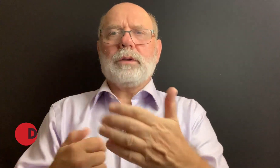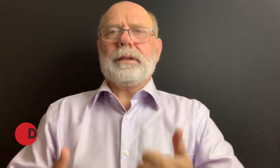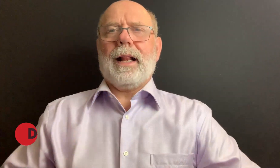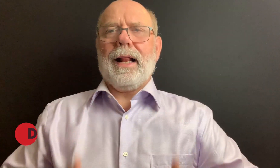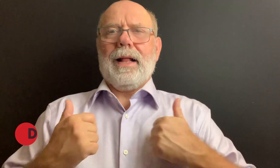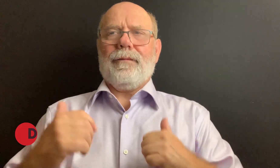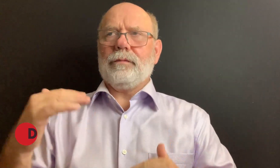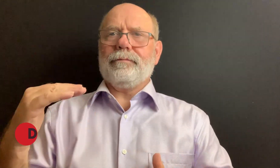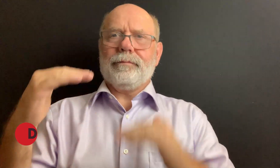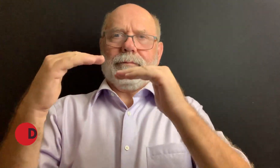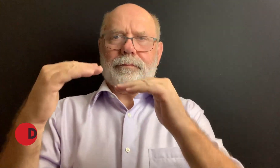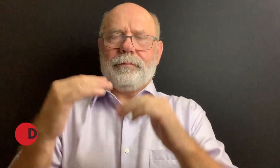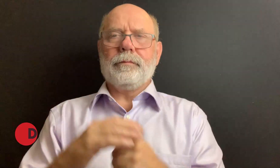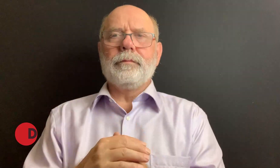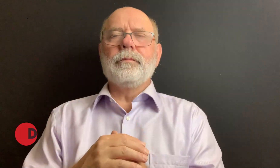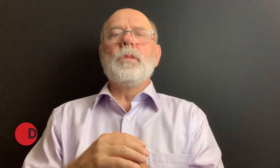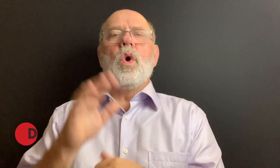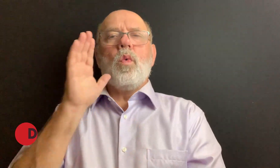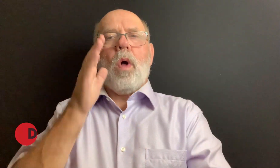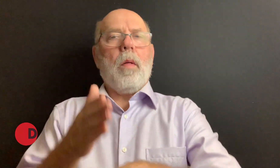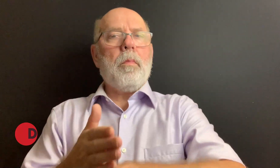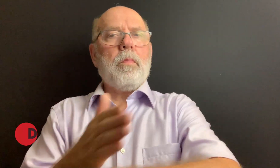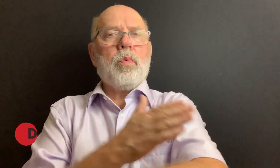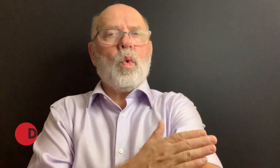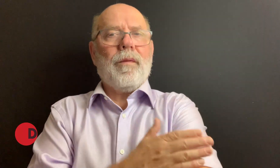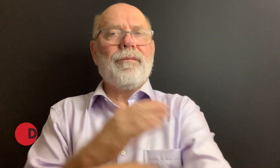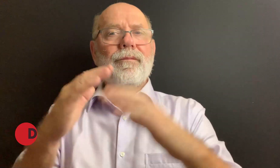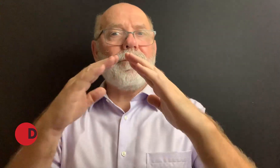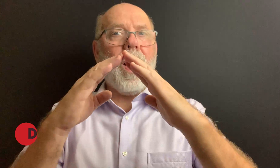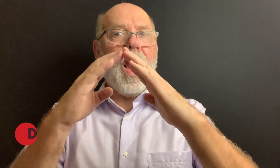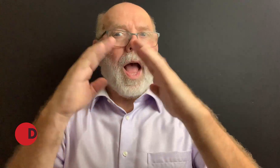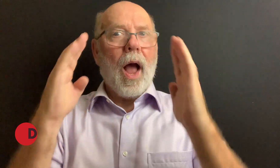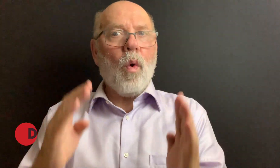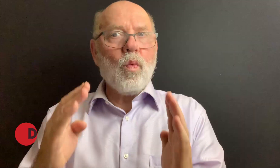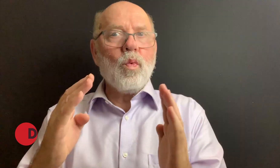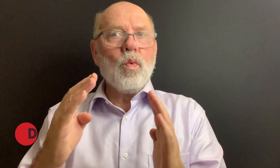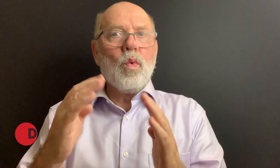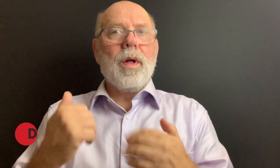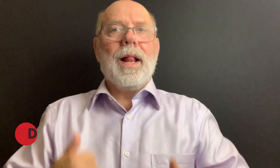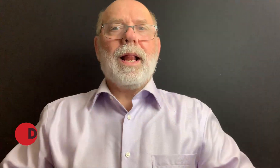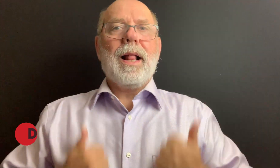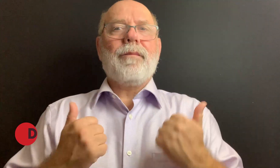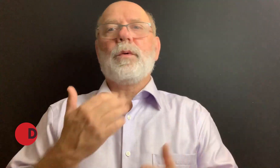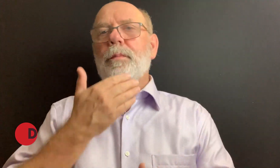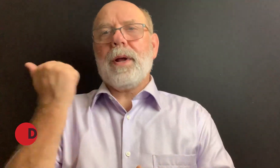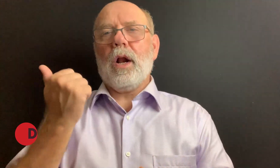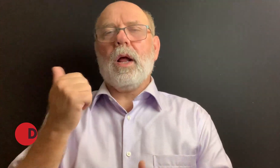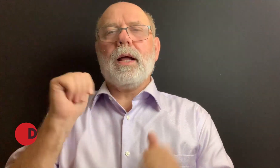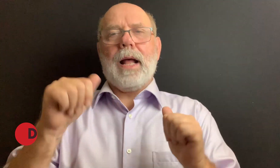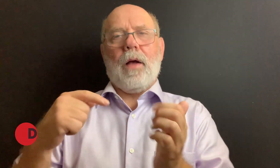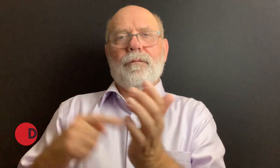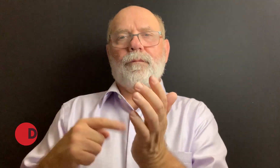afford everyday living, will improve housing for better living, more